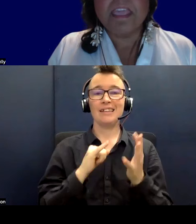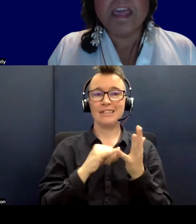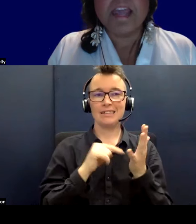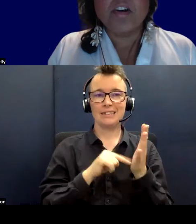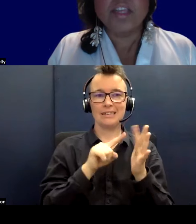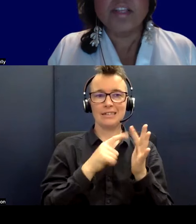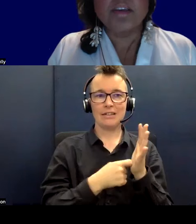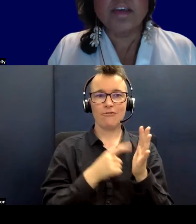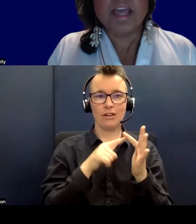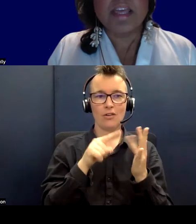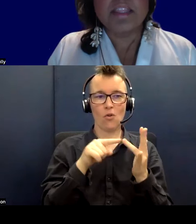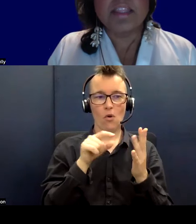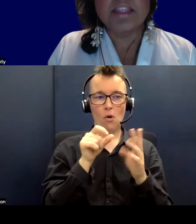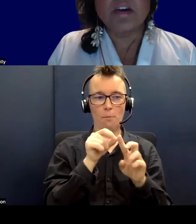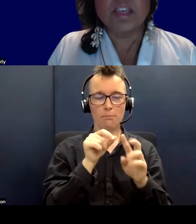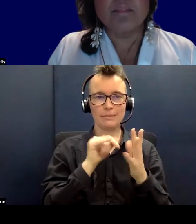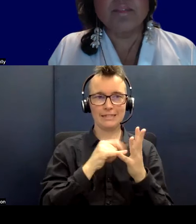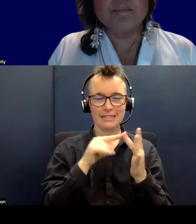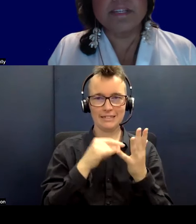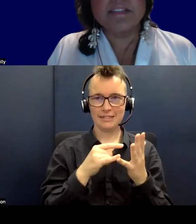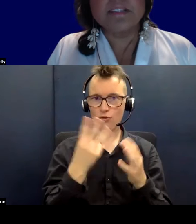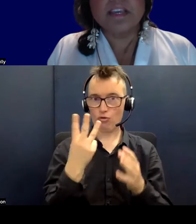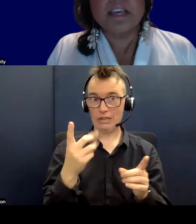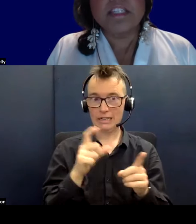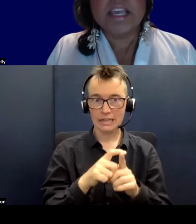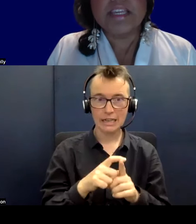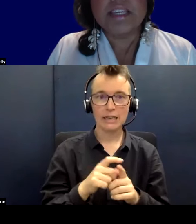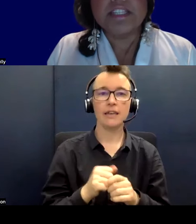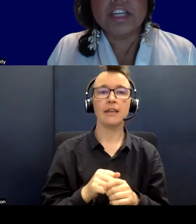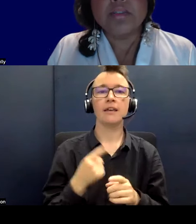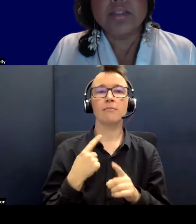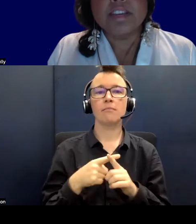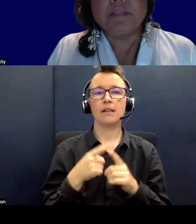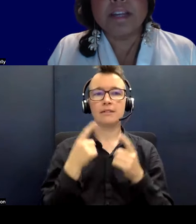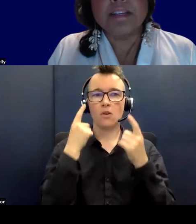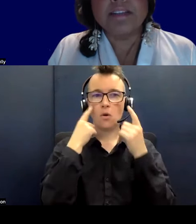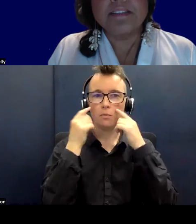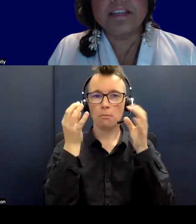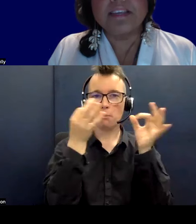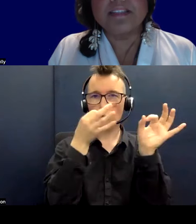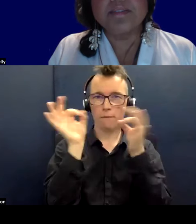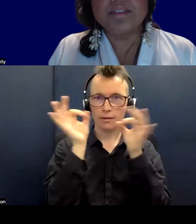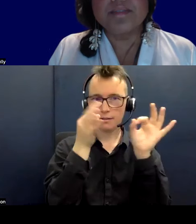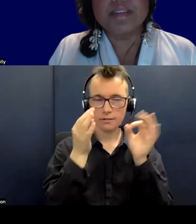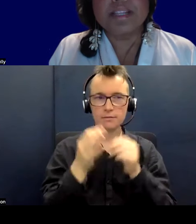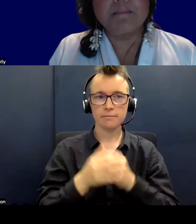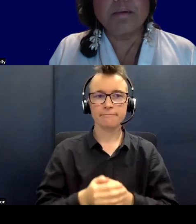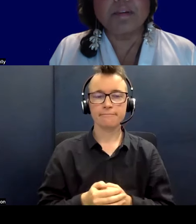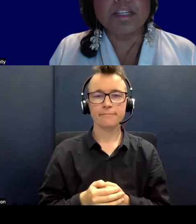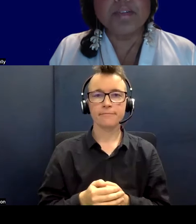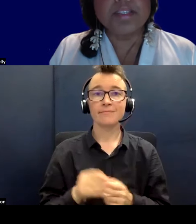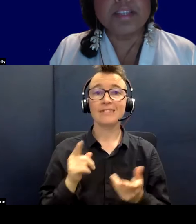and ocular movements. So in congenital deafblindness it's also really important to assess